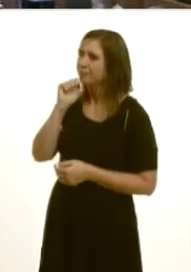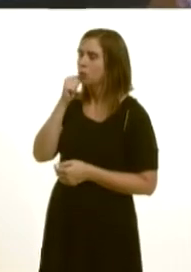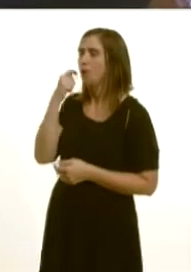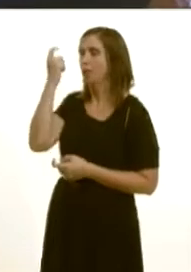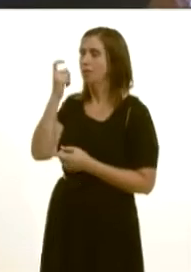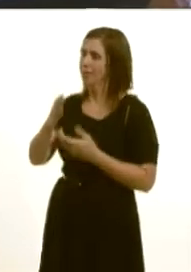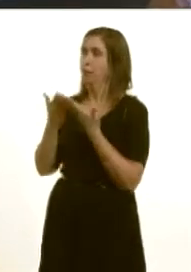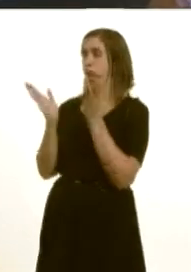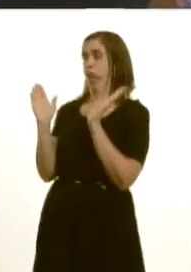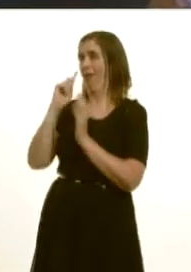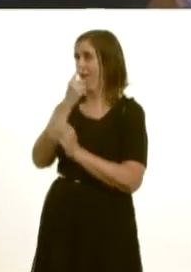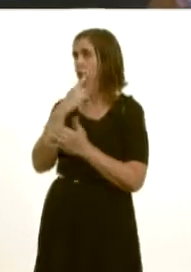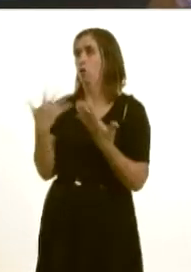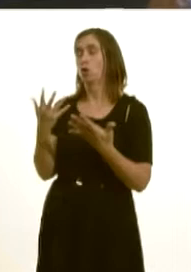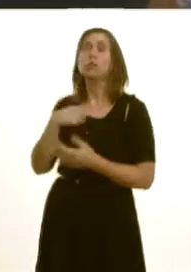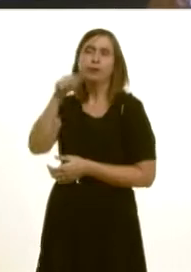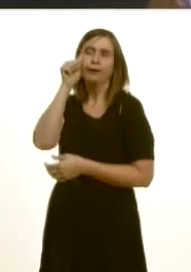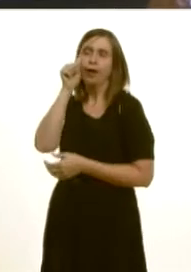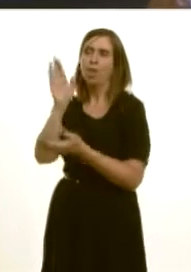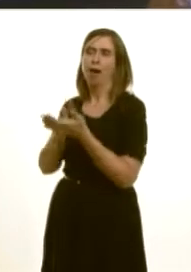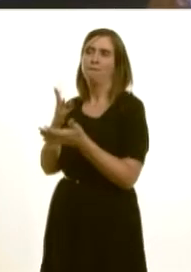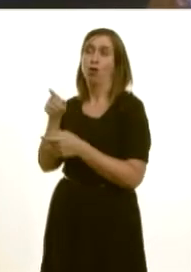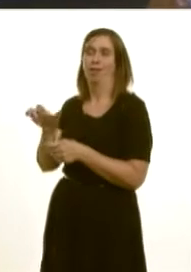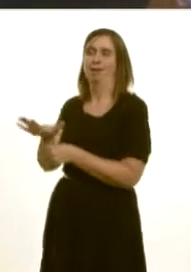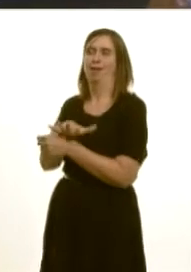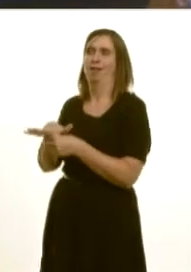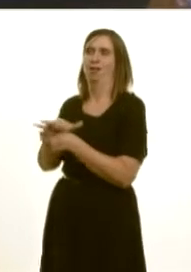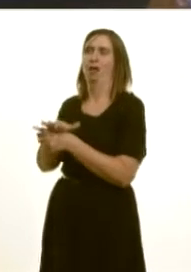it has been quite common on that stretch of that road for traffic to tail back all the